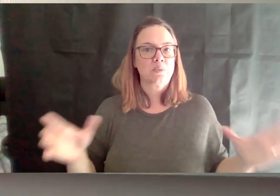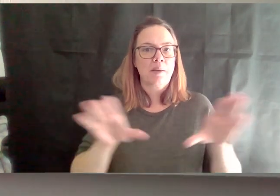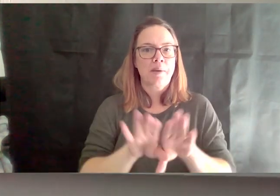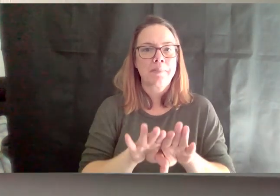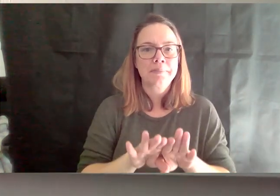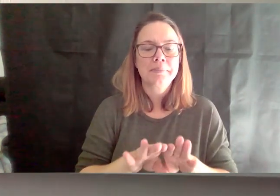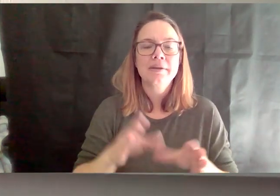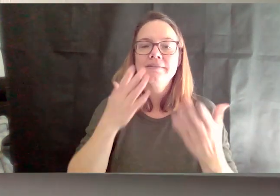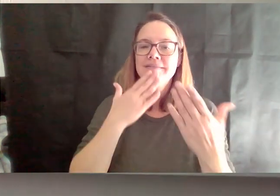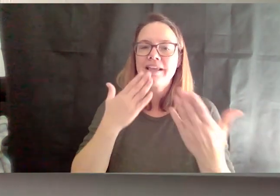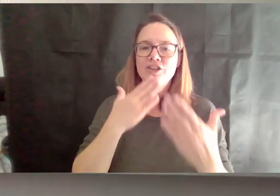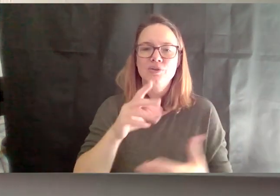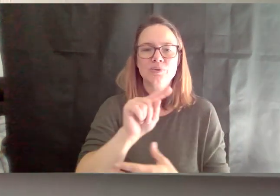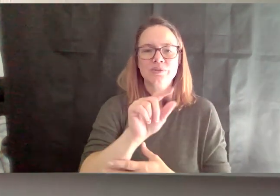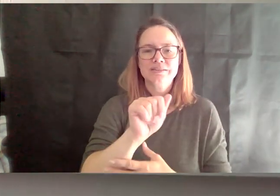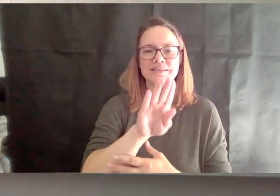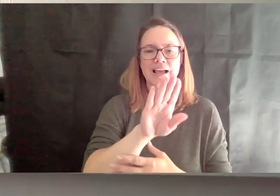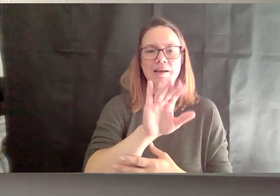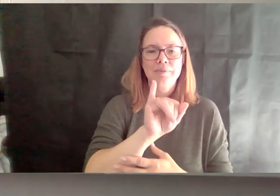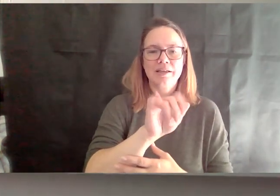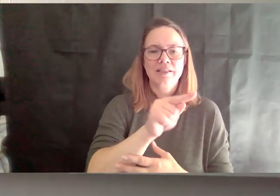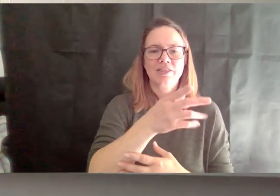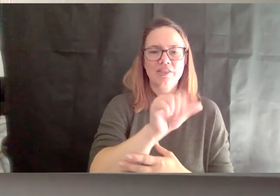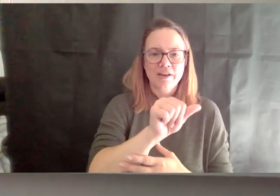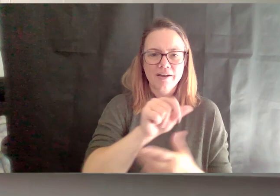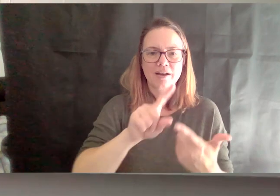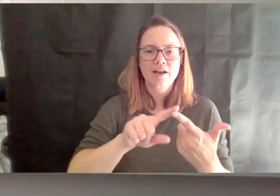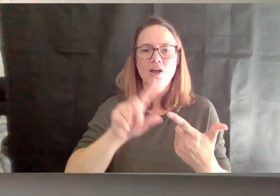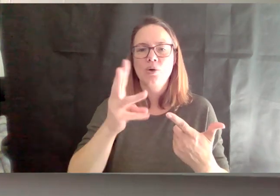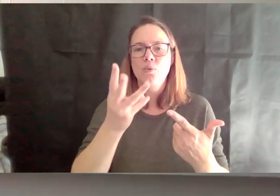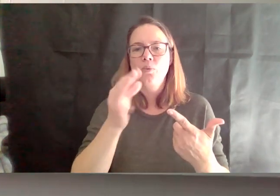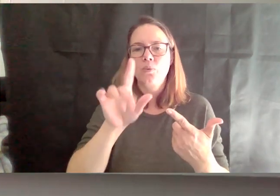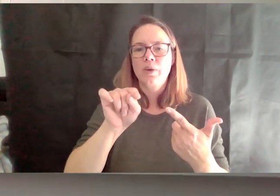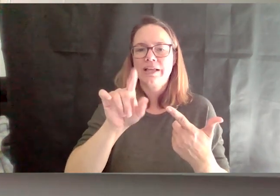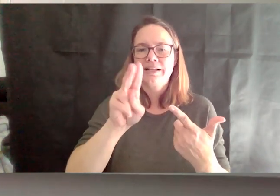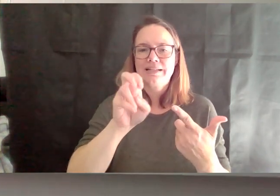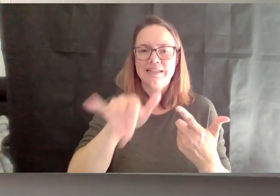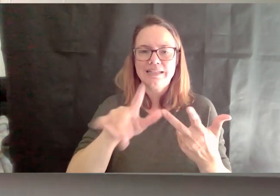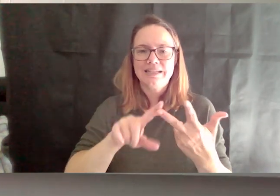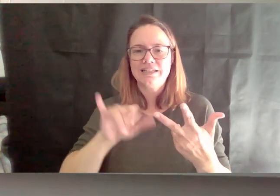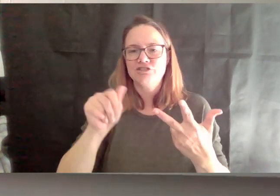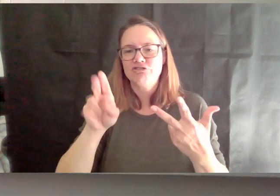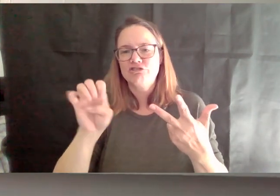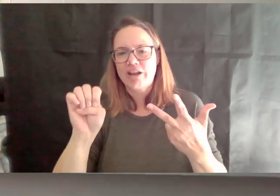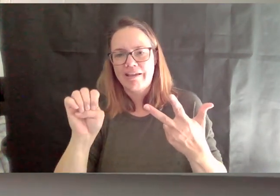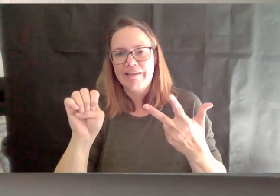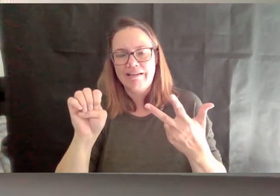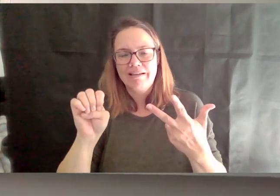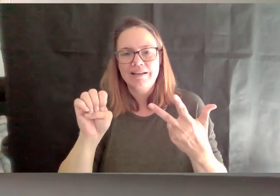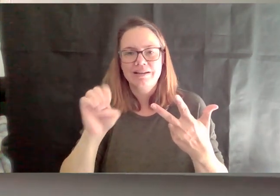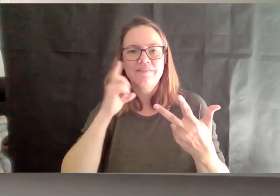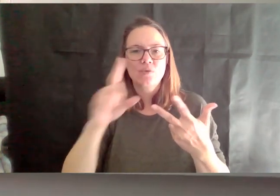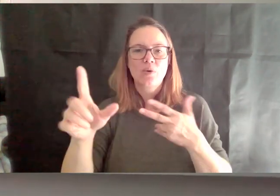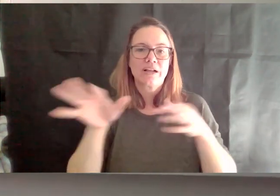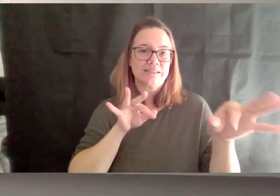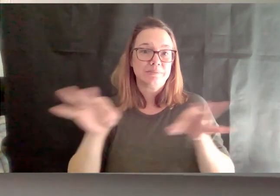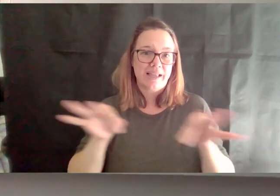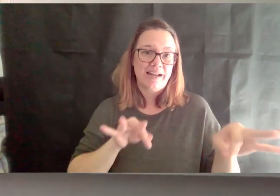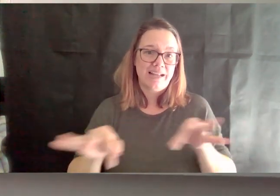Thank you so much to Tabitha and to Whitney and to Jane for sharing with us about the personal financial